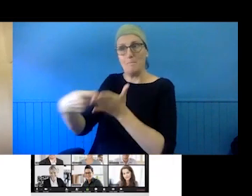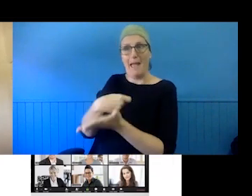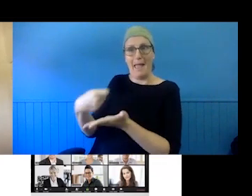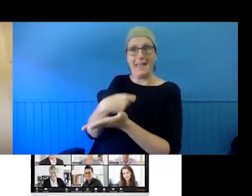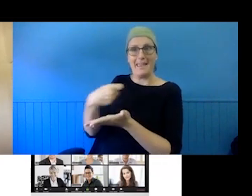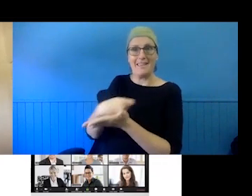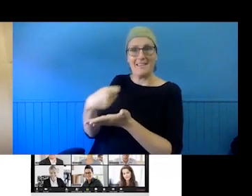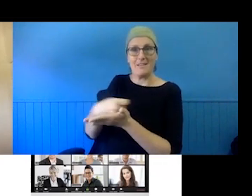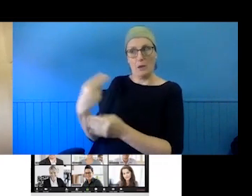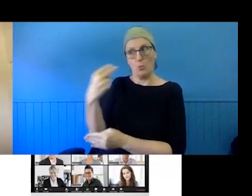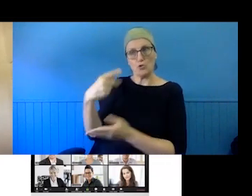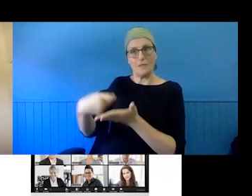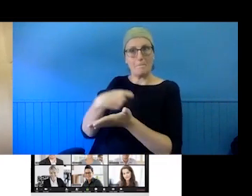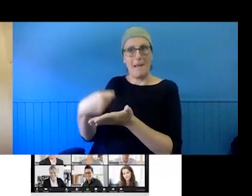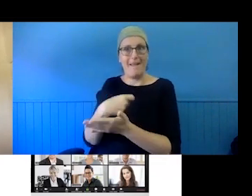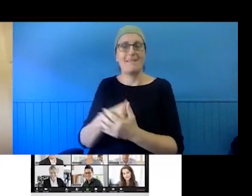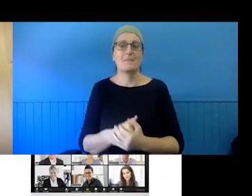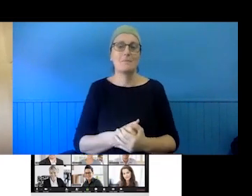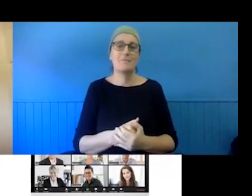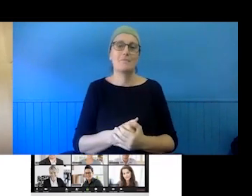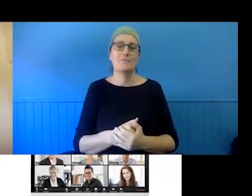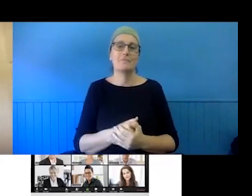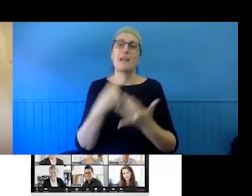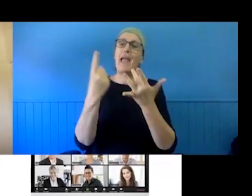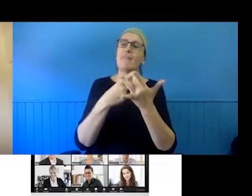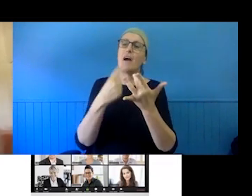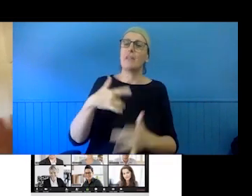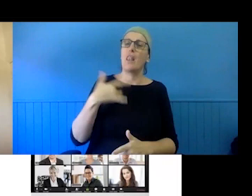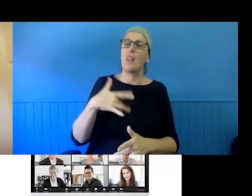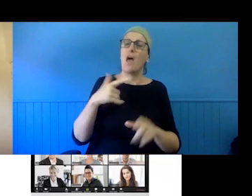we're on Zoom today. Zoom, you can do simple things like put in a